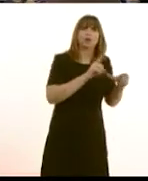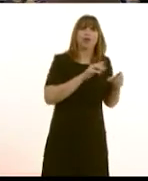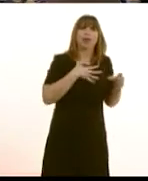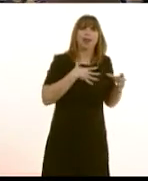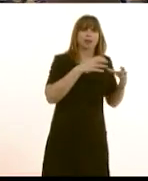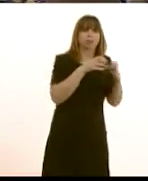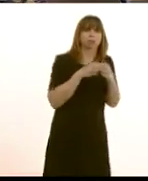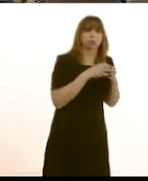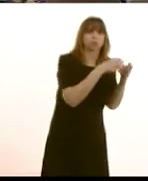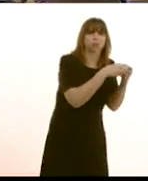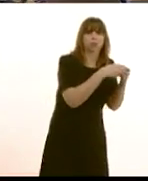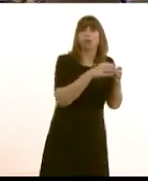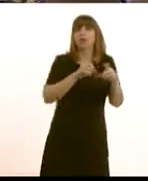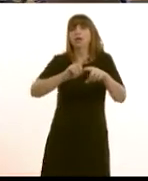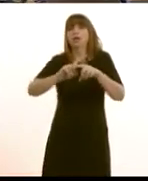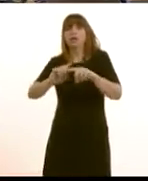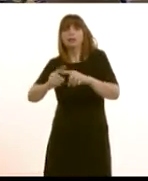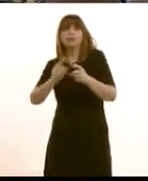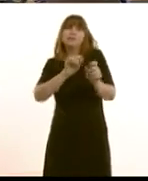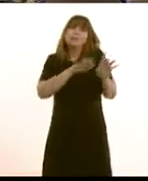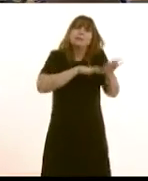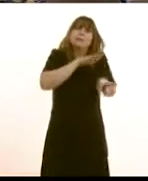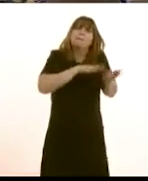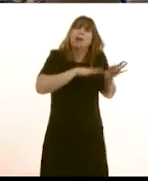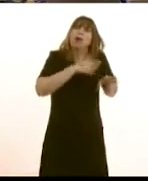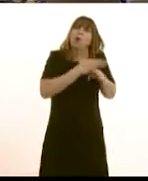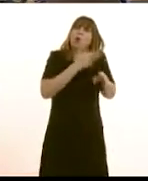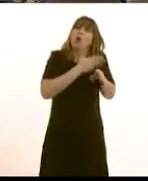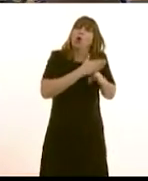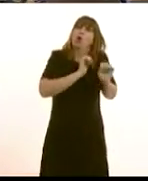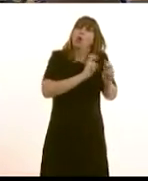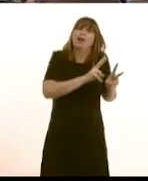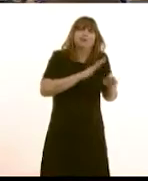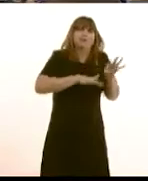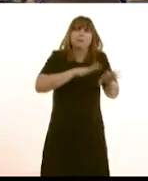so that we see companies in a similar sector clustering in one area, as weíve seen around